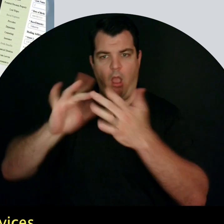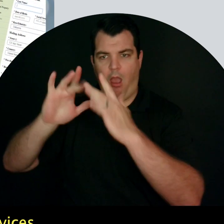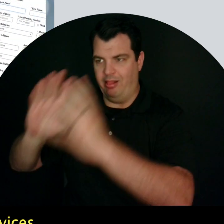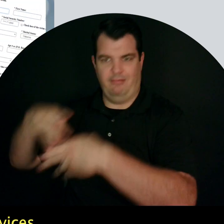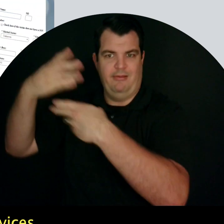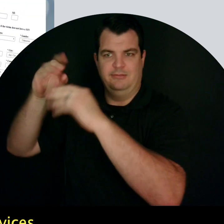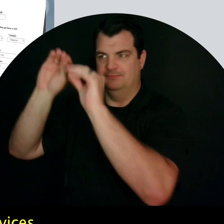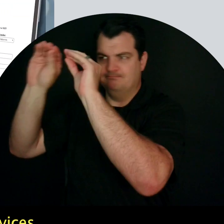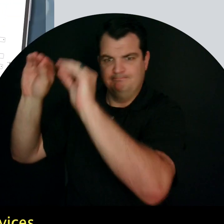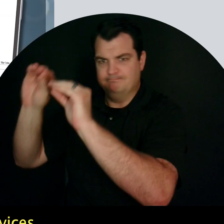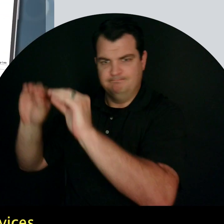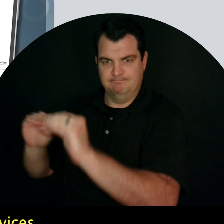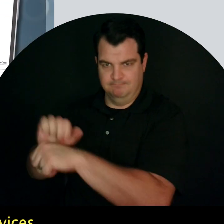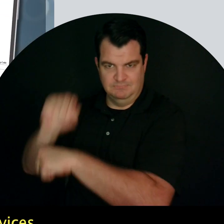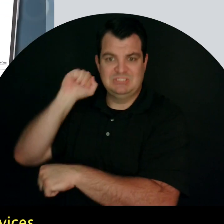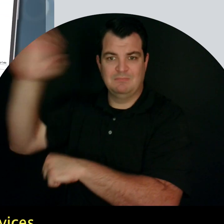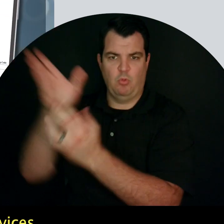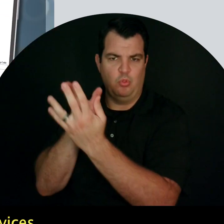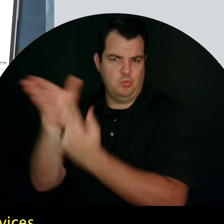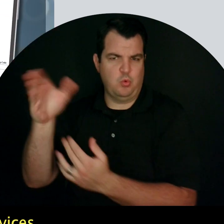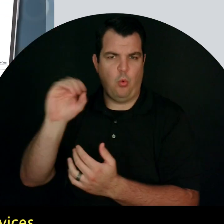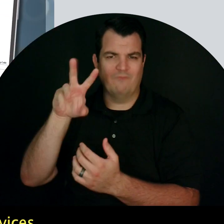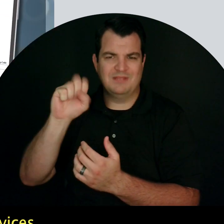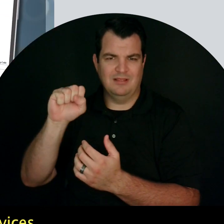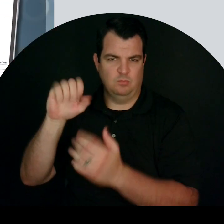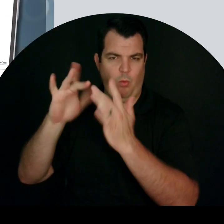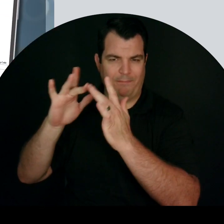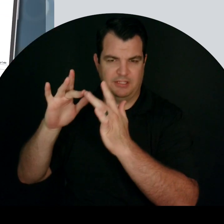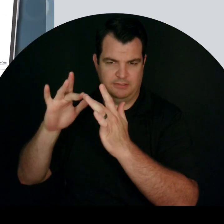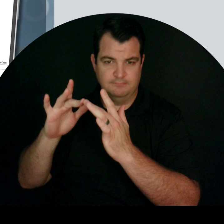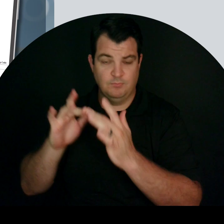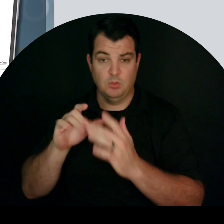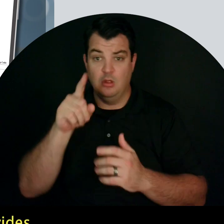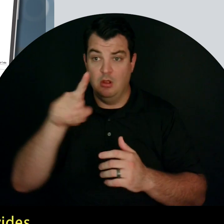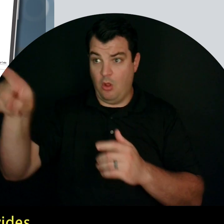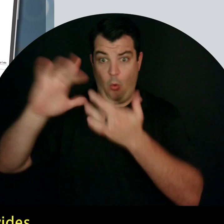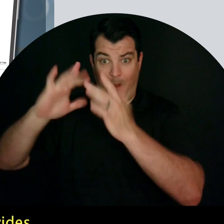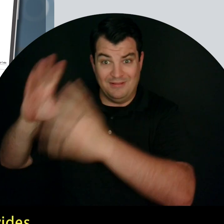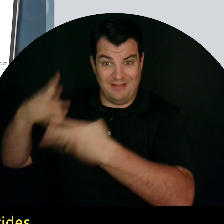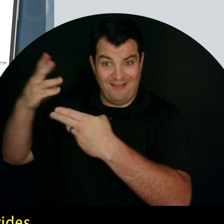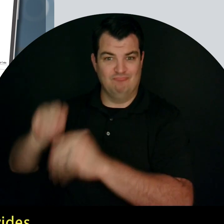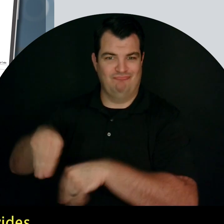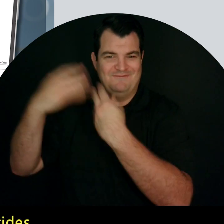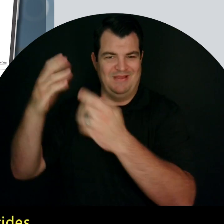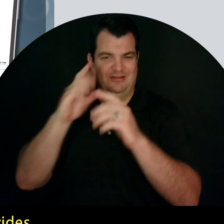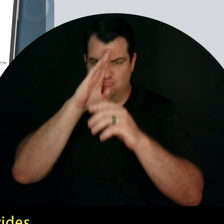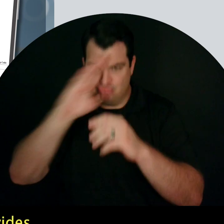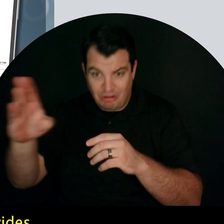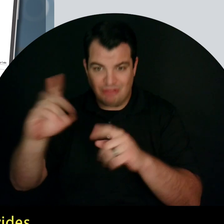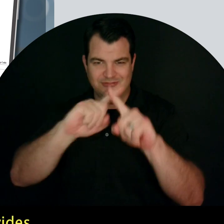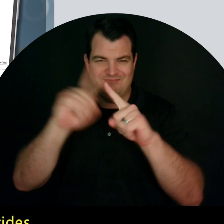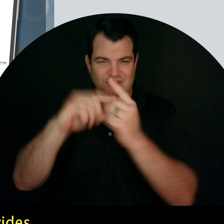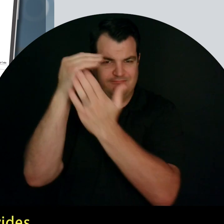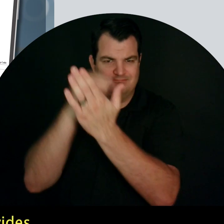through the Victim Services portal on the OVS website. This website also provides a directory of victim advocates